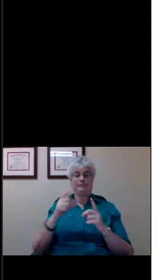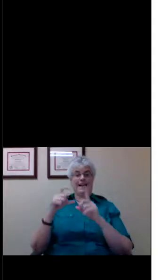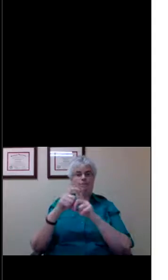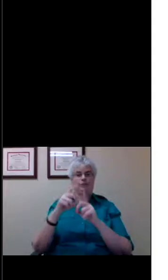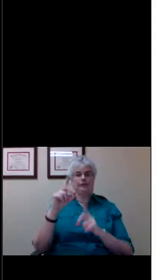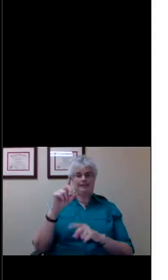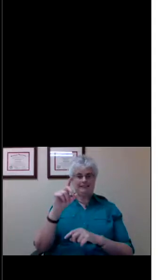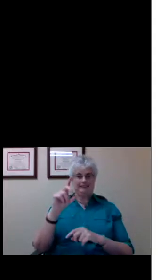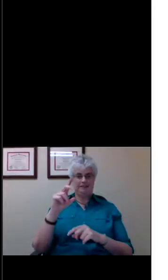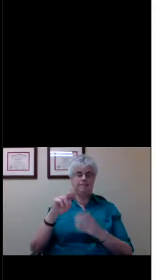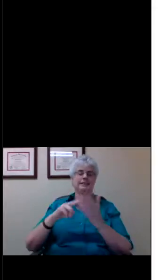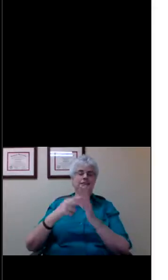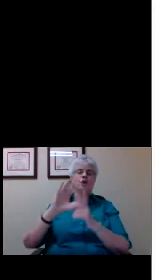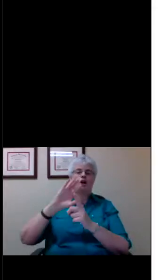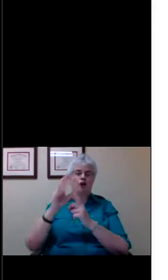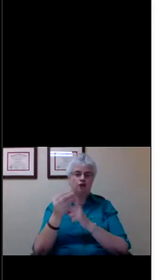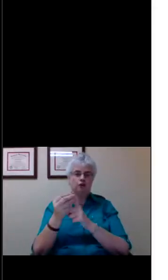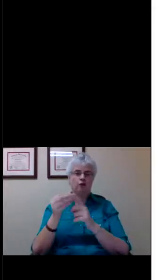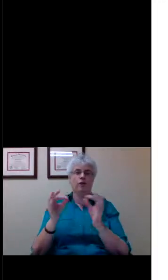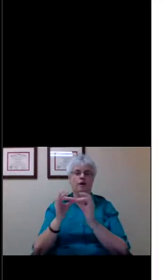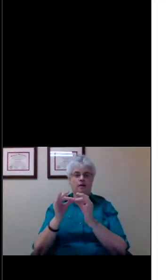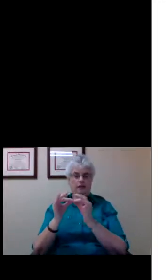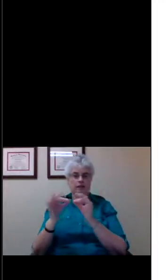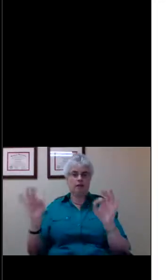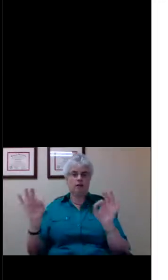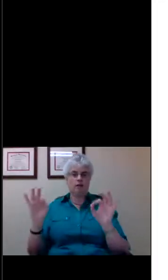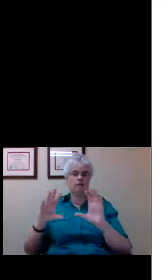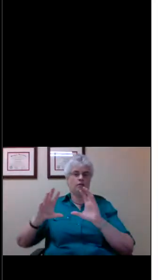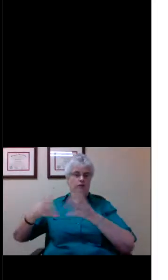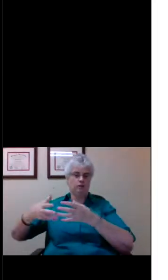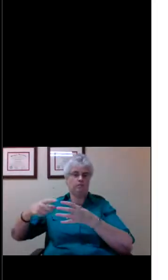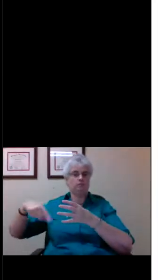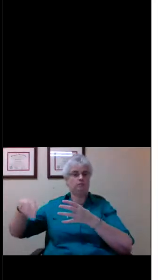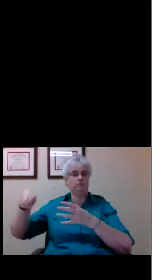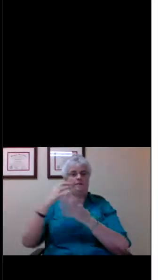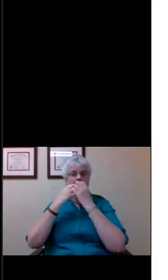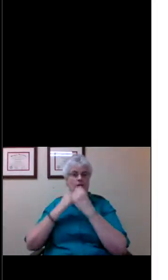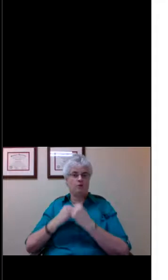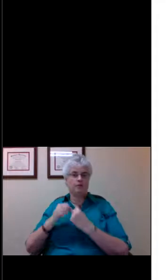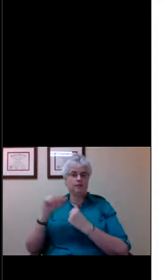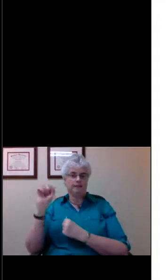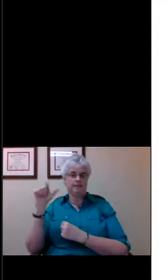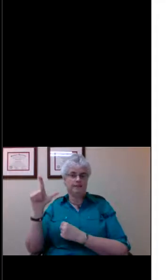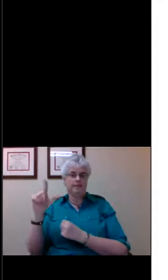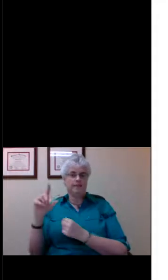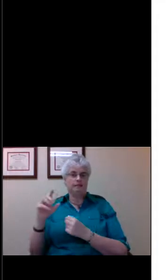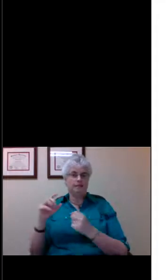when you see the capital D "Deaf" it means cultural/linguistic group that use